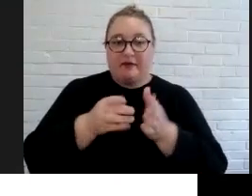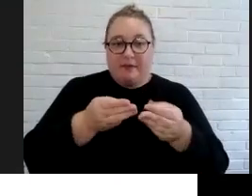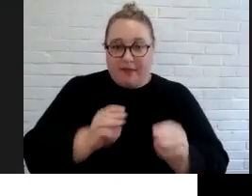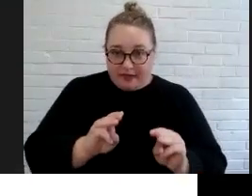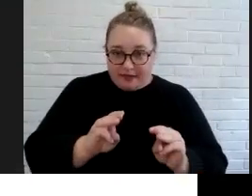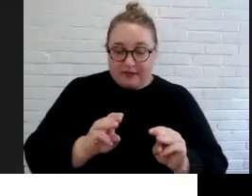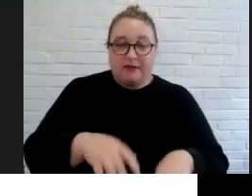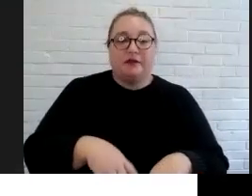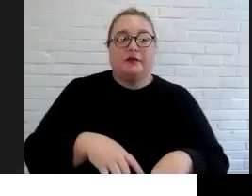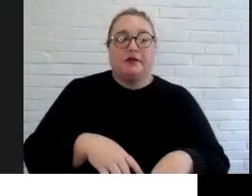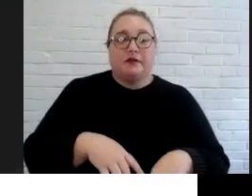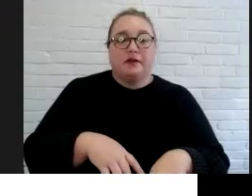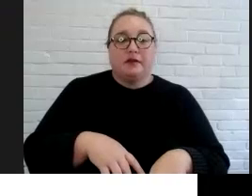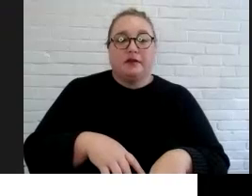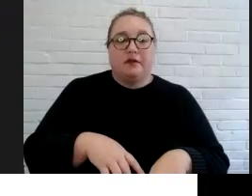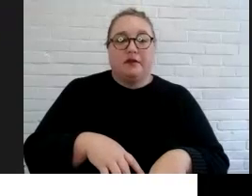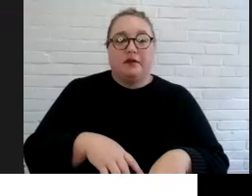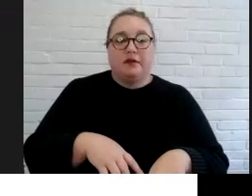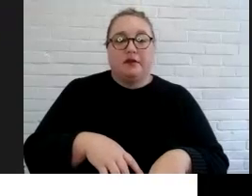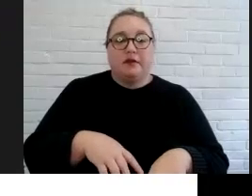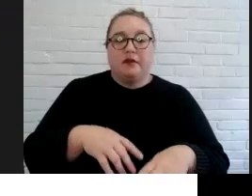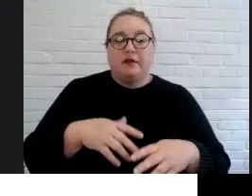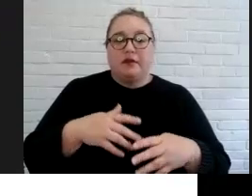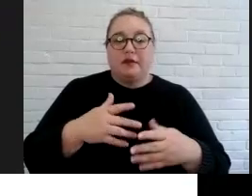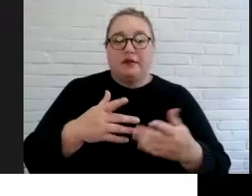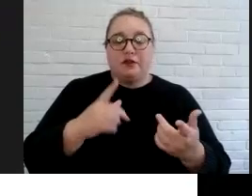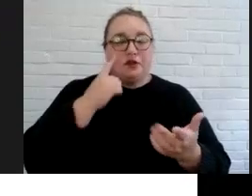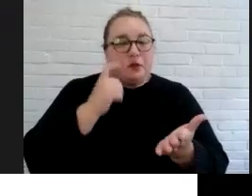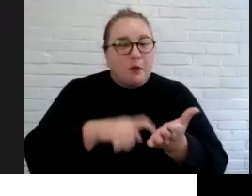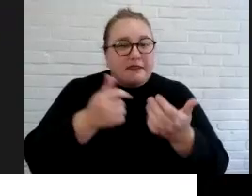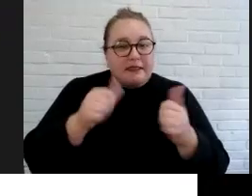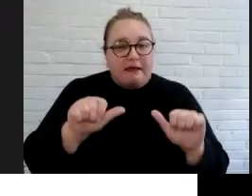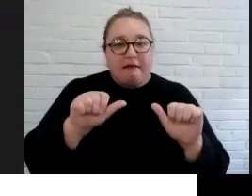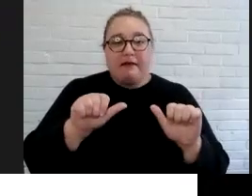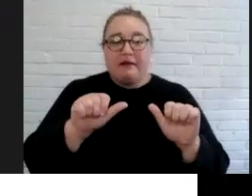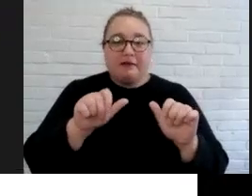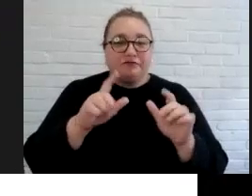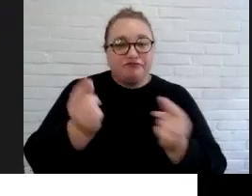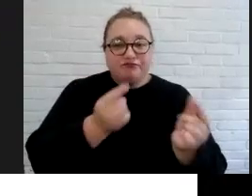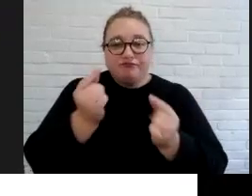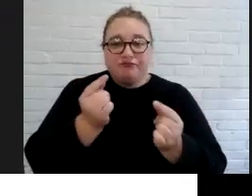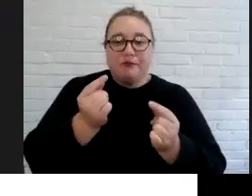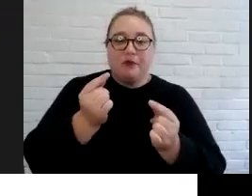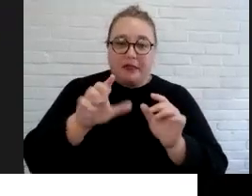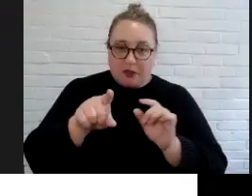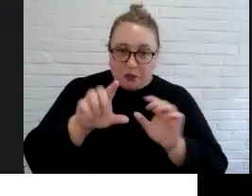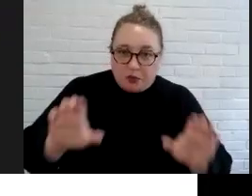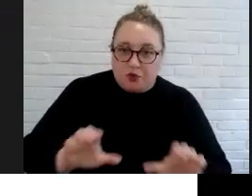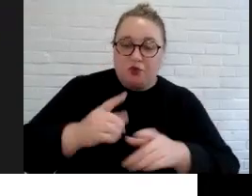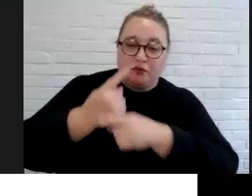Are there things that you consistently do? So every Monday, I'm always posting announcements. Okay. So that's, you know, predictable and that's scheduled.